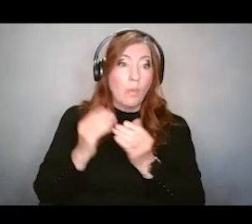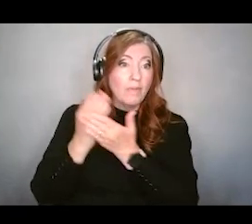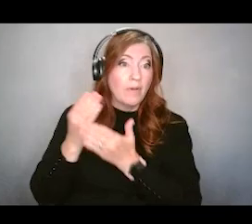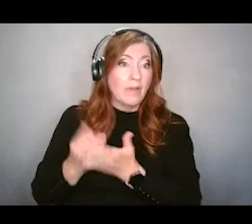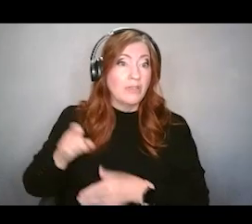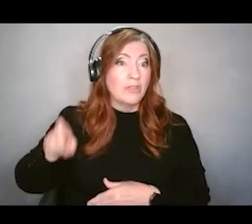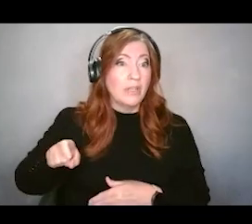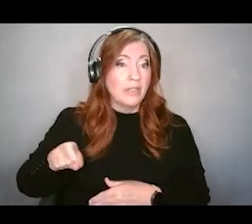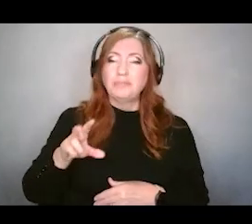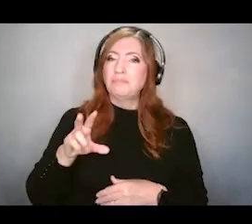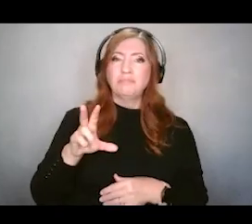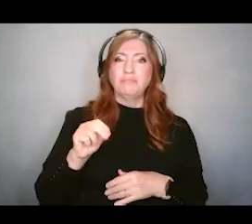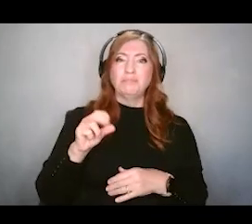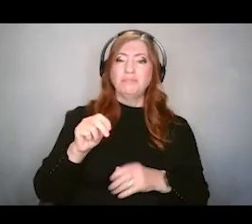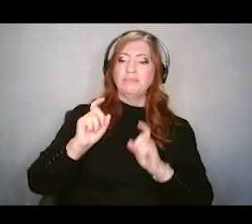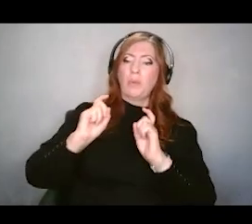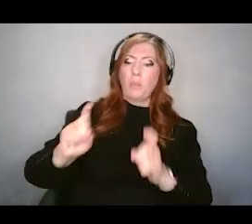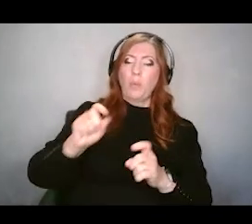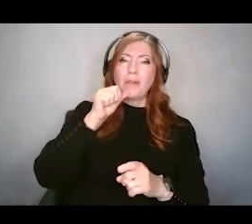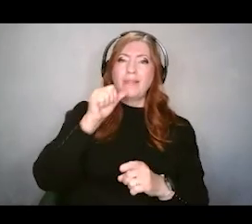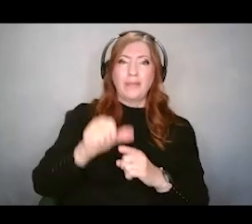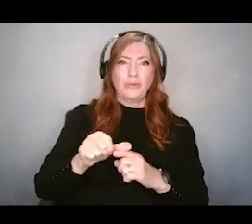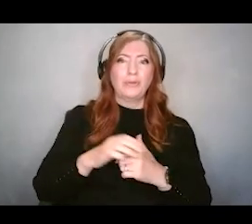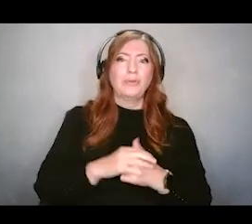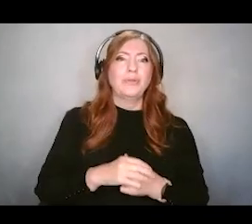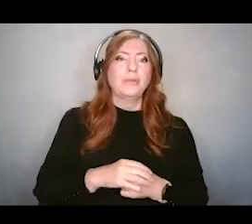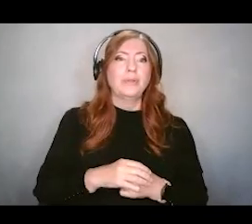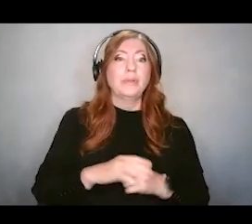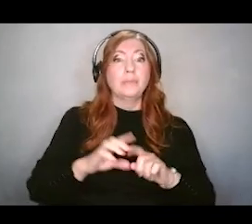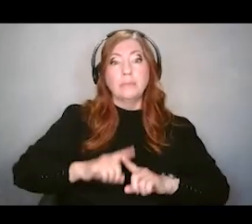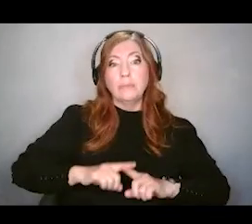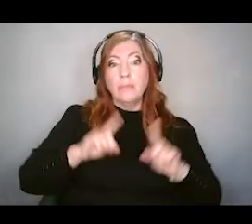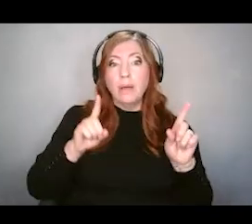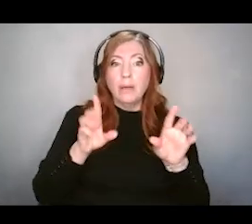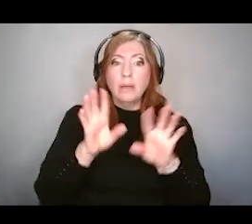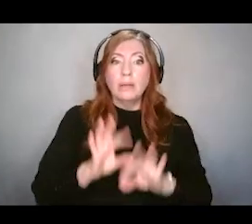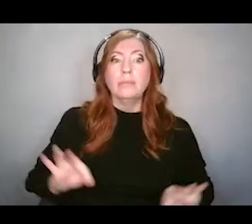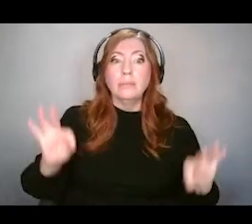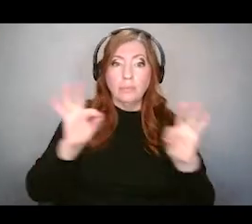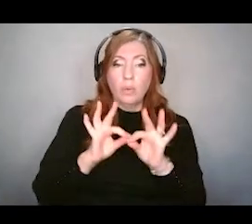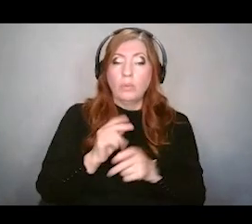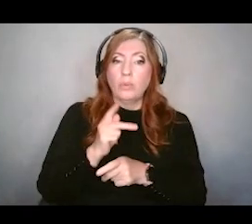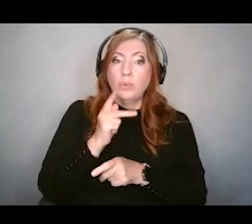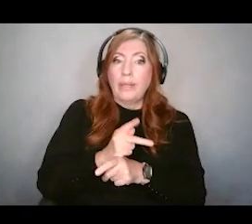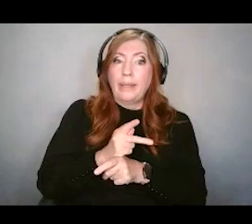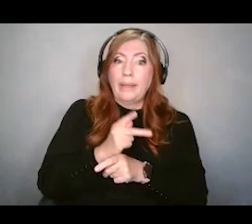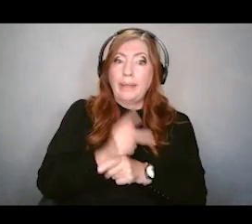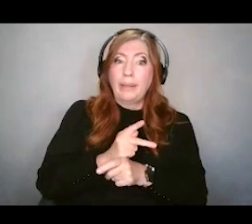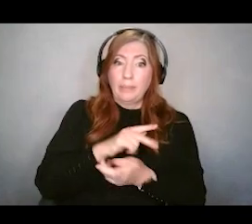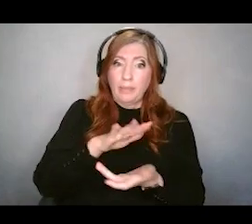the award letter itself. However, it’s essential to retain that documentation in the case file.